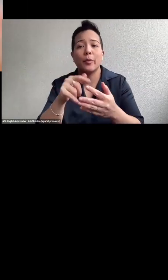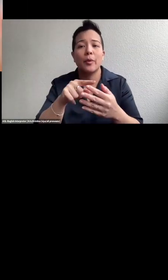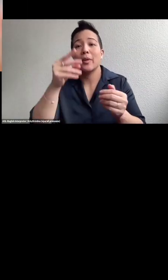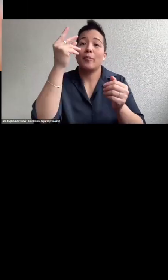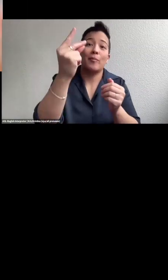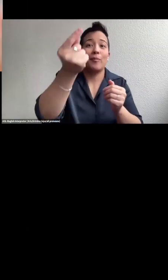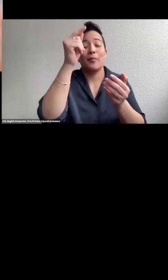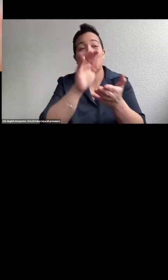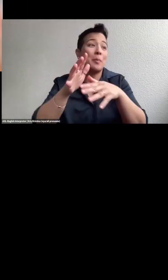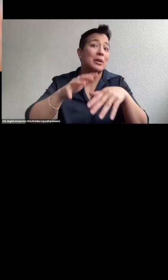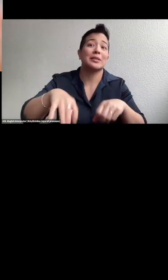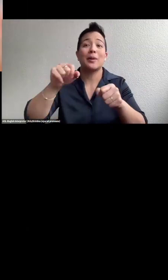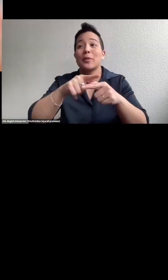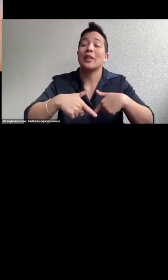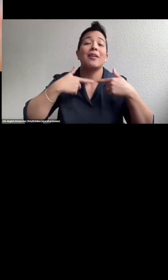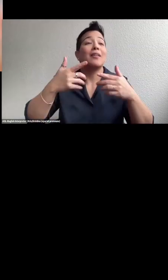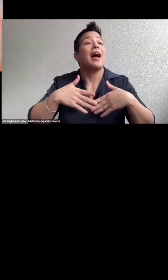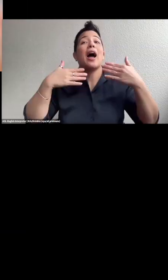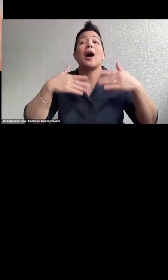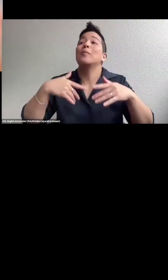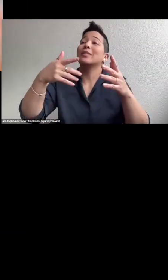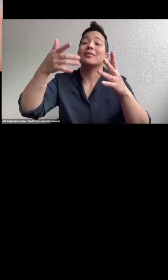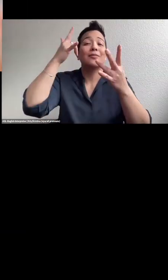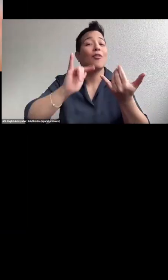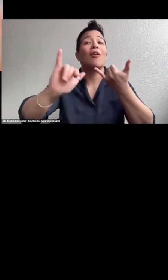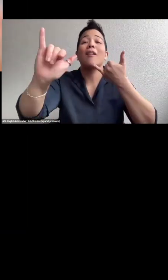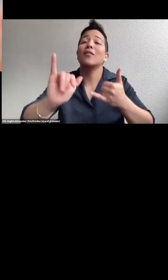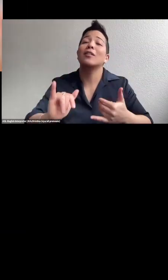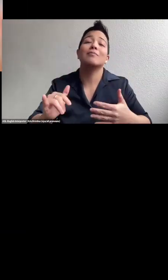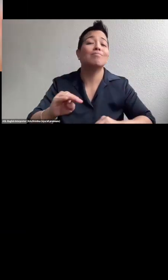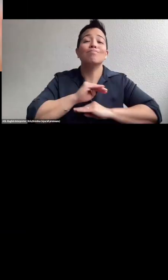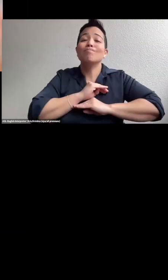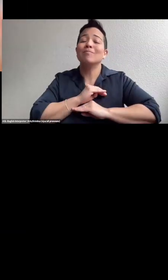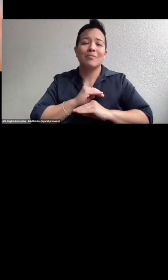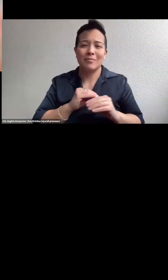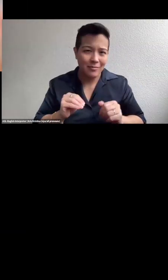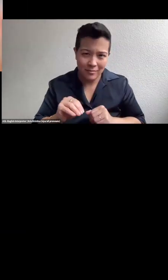get adopted and then you live happily forever after, but no, it's still, um,